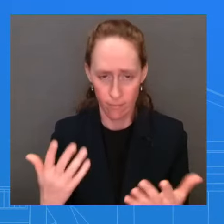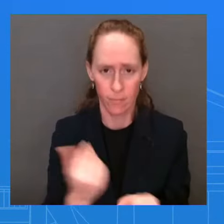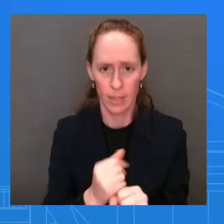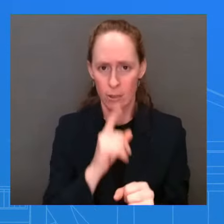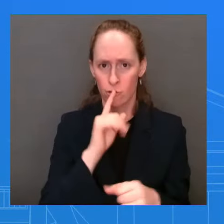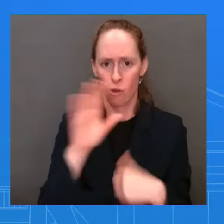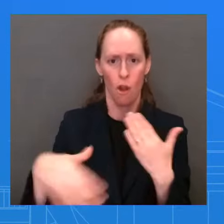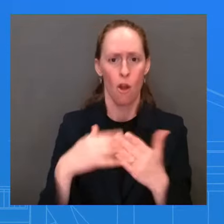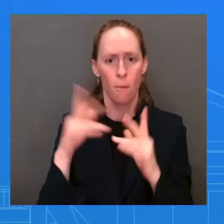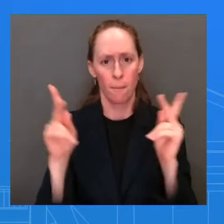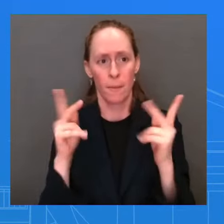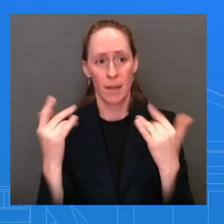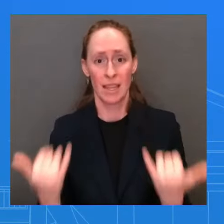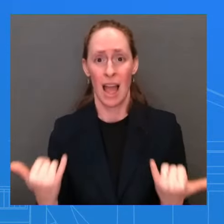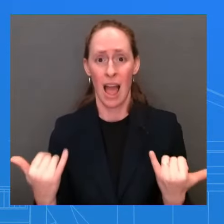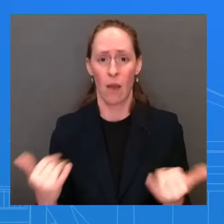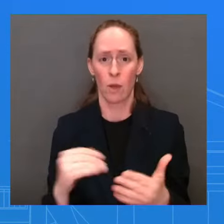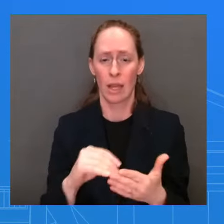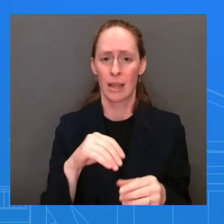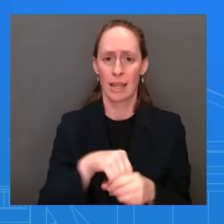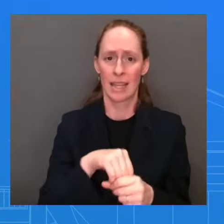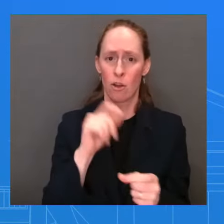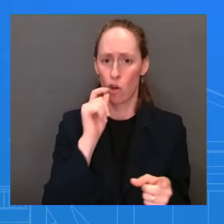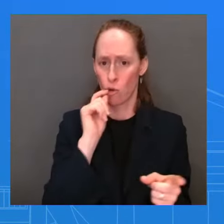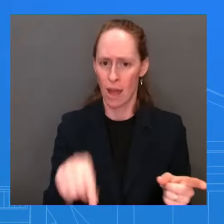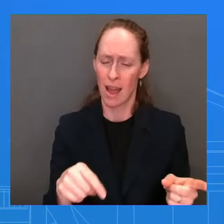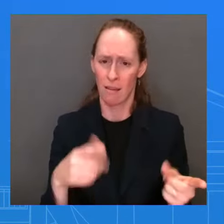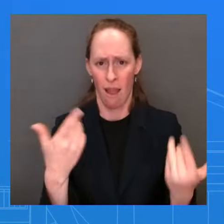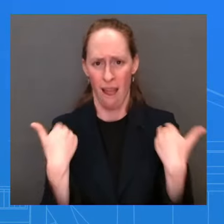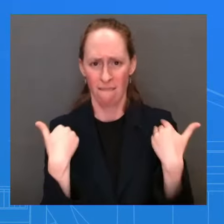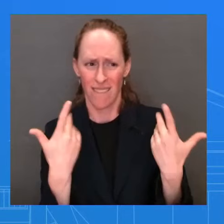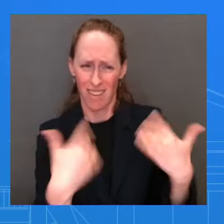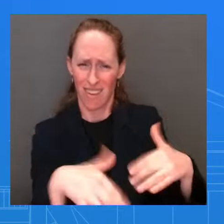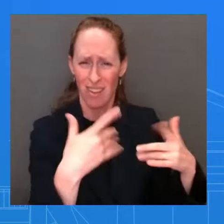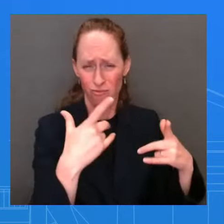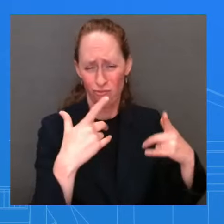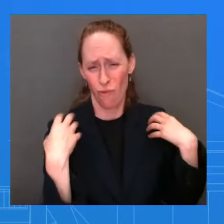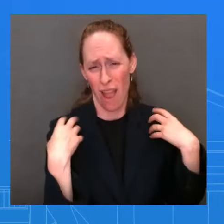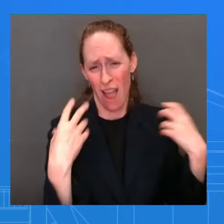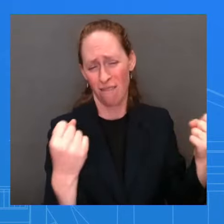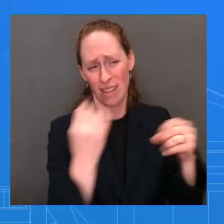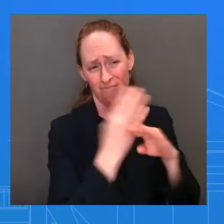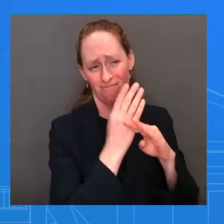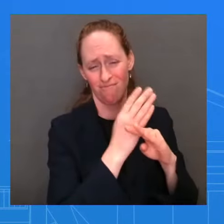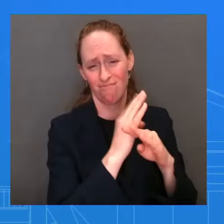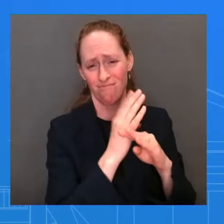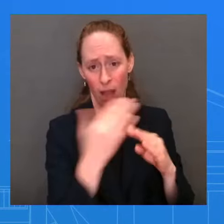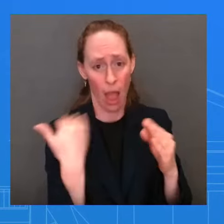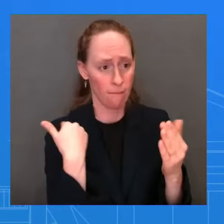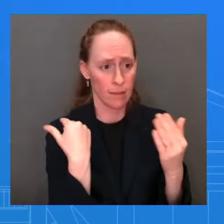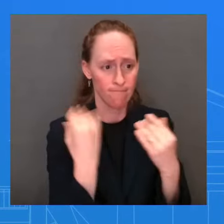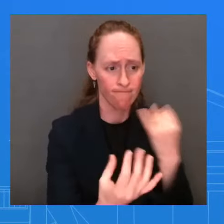fighting to defend their country have the economic assistance, the humanitarian assistance that they need to push back